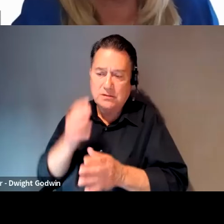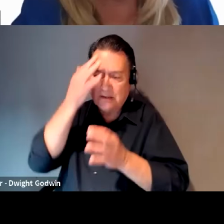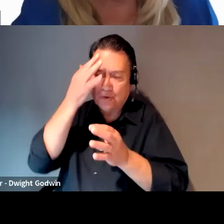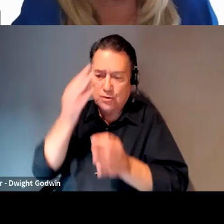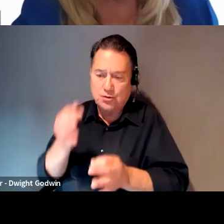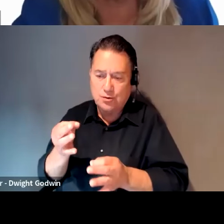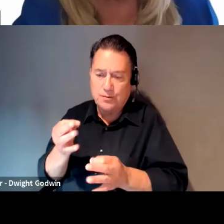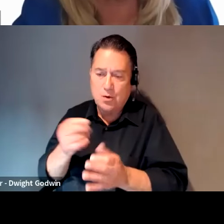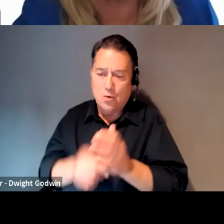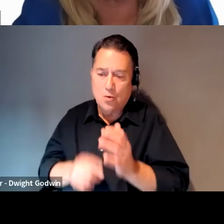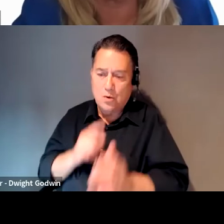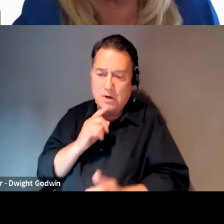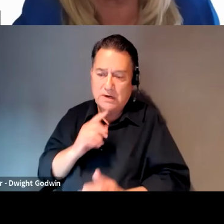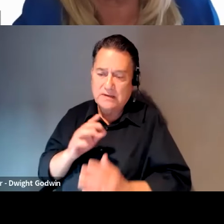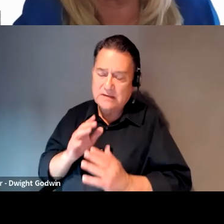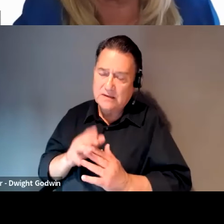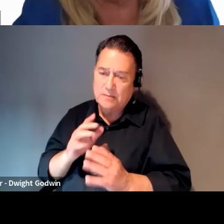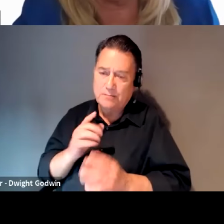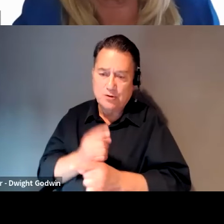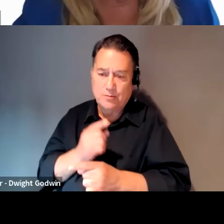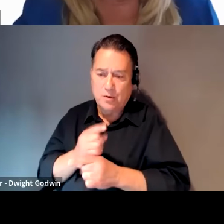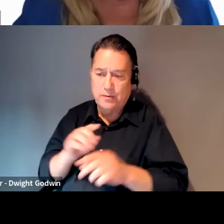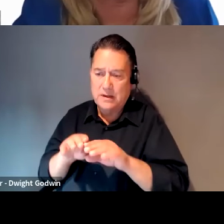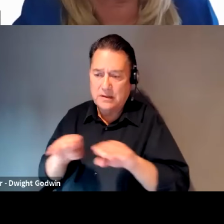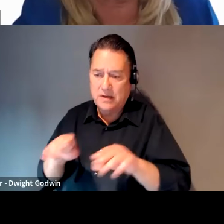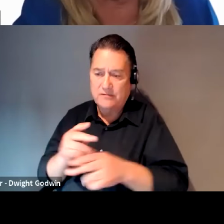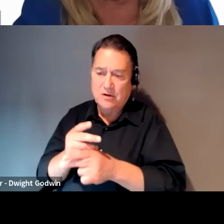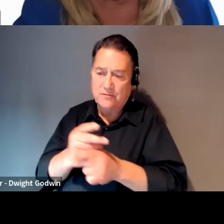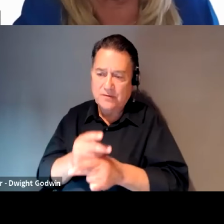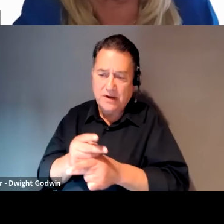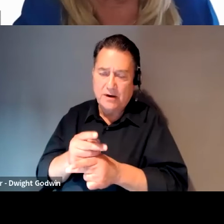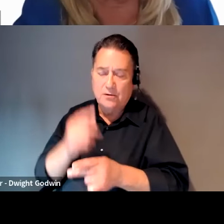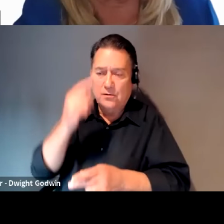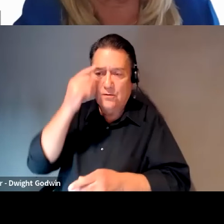what is the most appropriate level of care for individuals